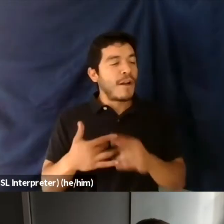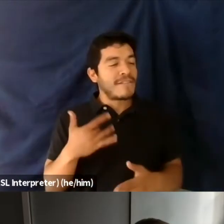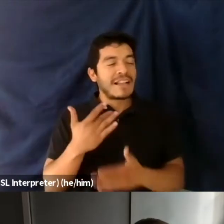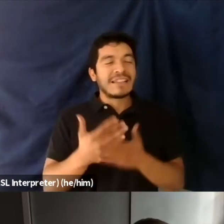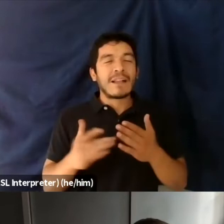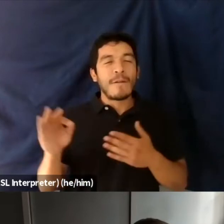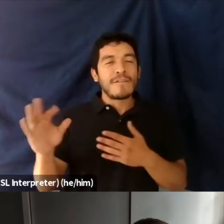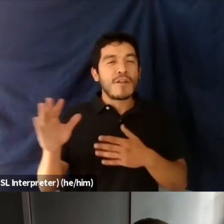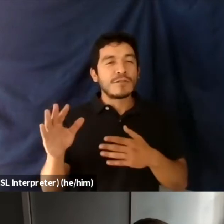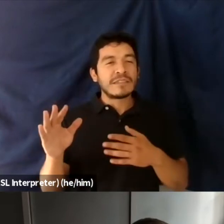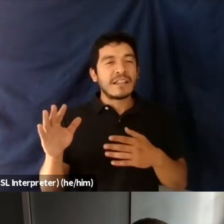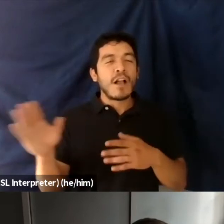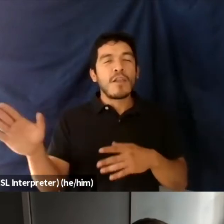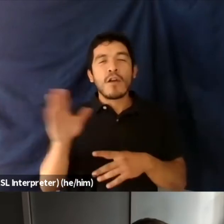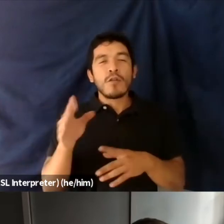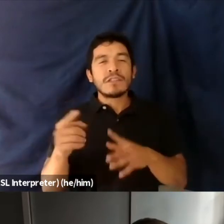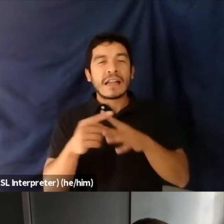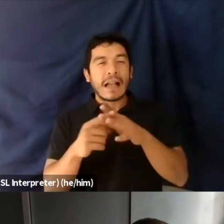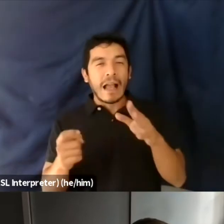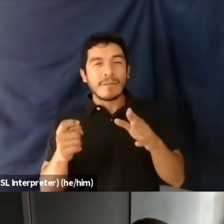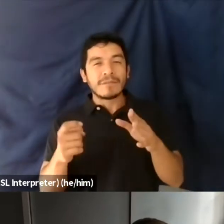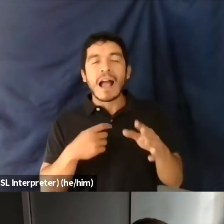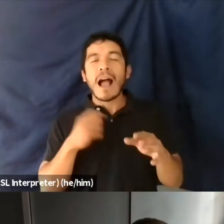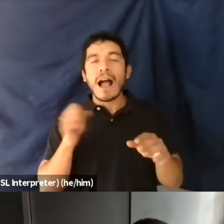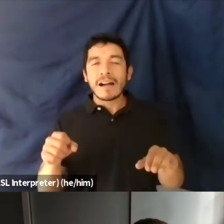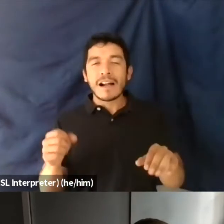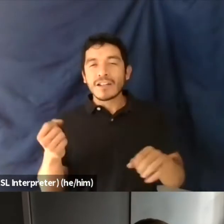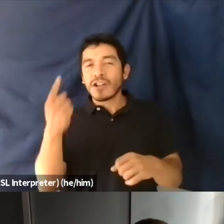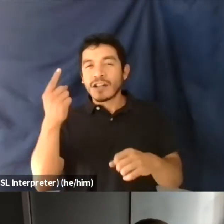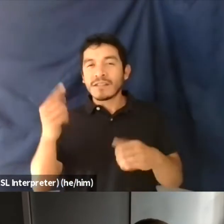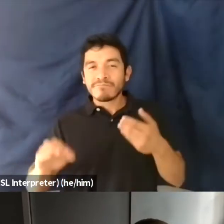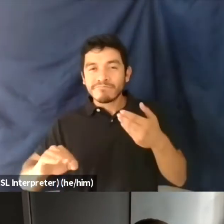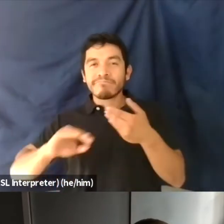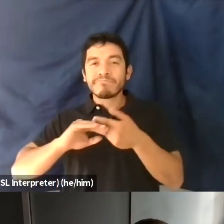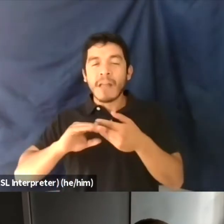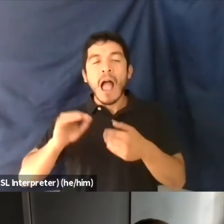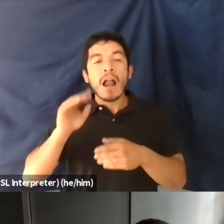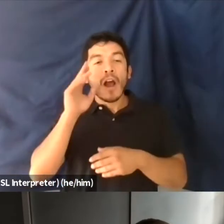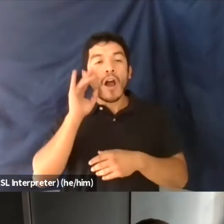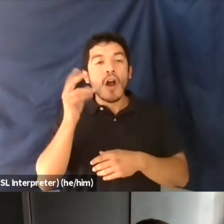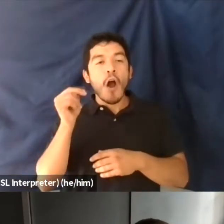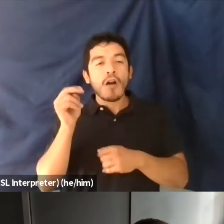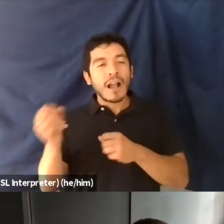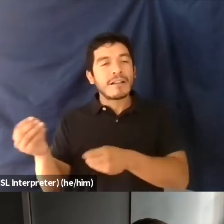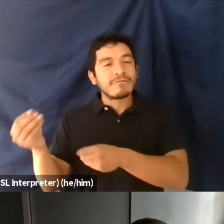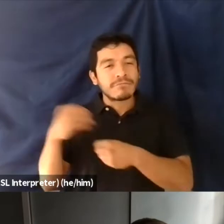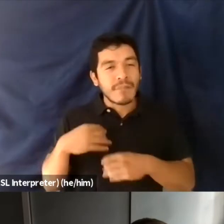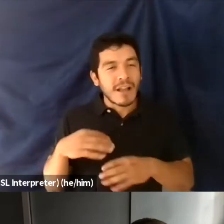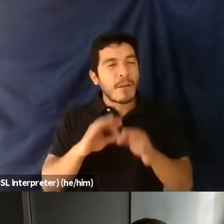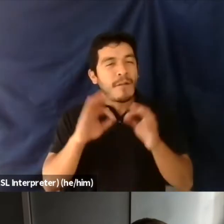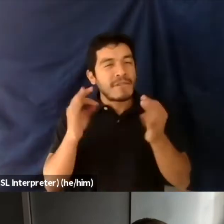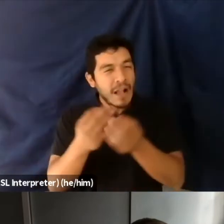And that was sort of like also a moment where uncle John got to hand me down information, family lore, family myth